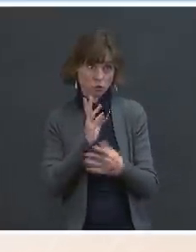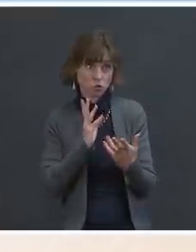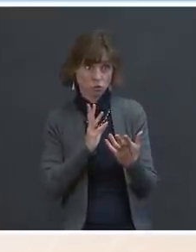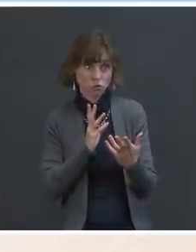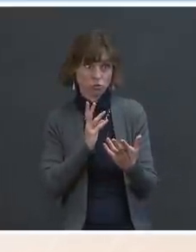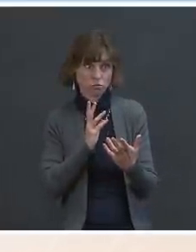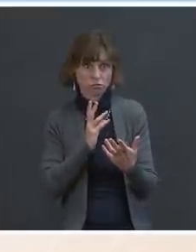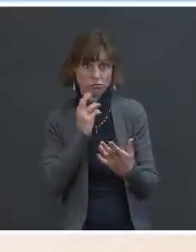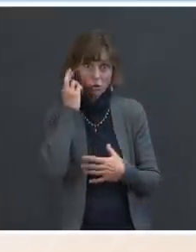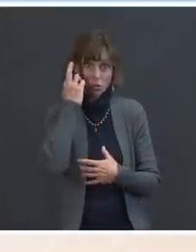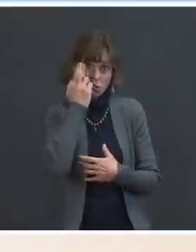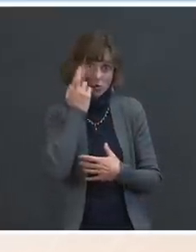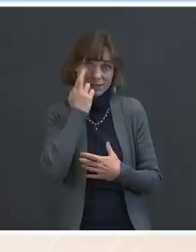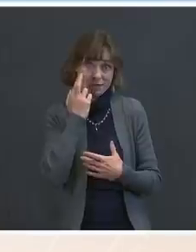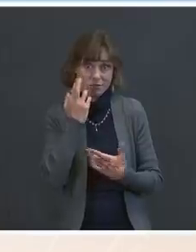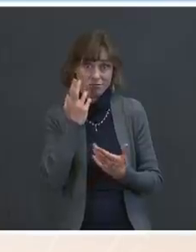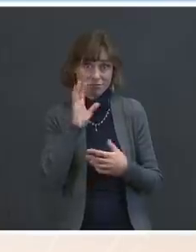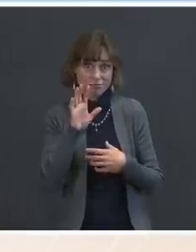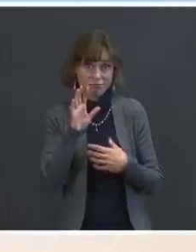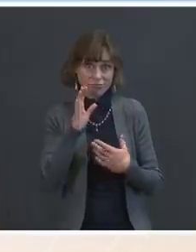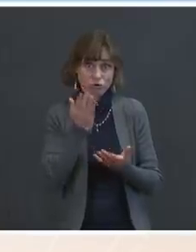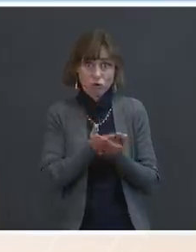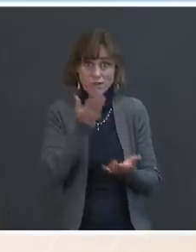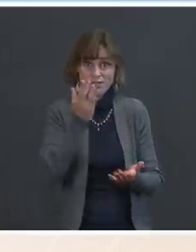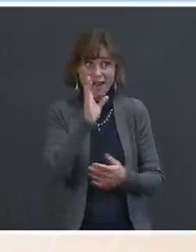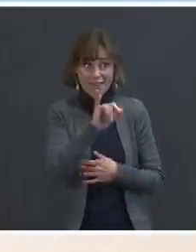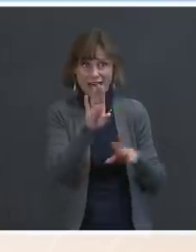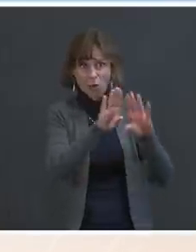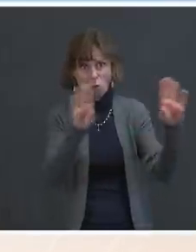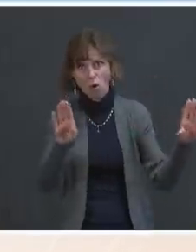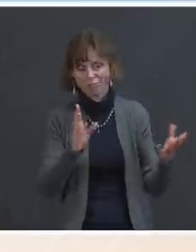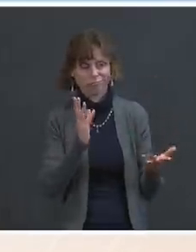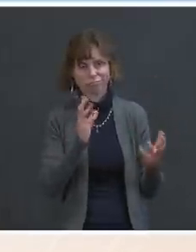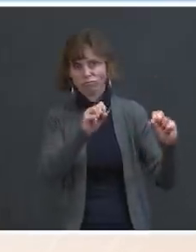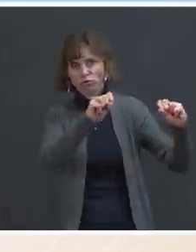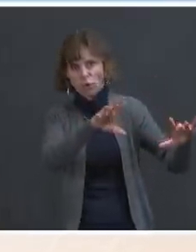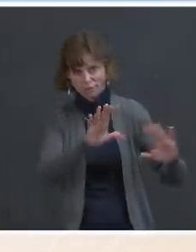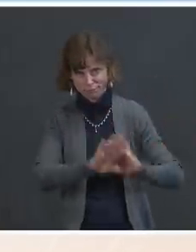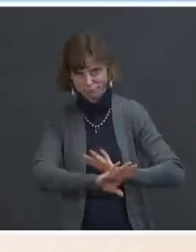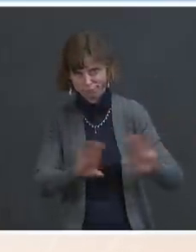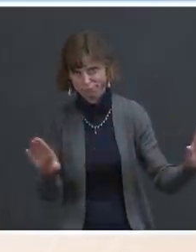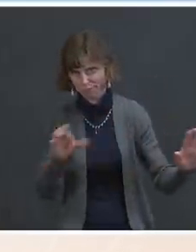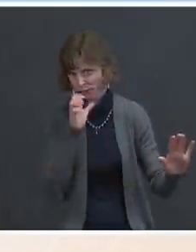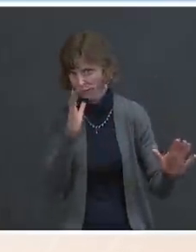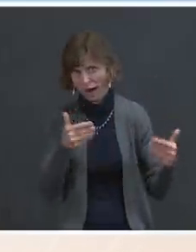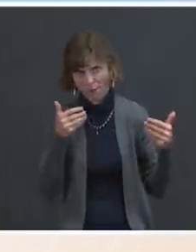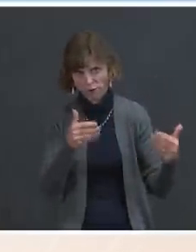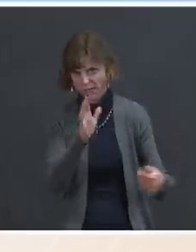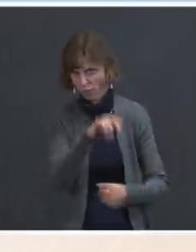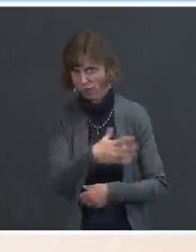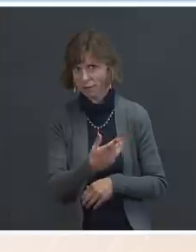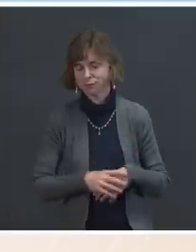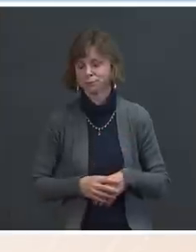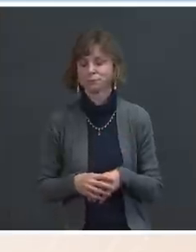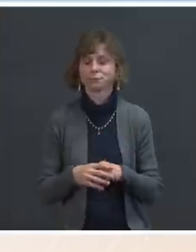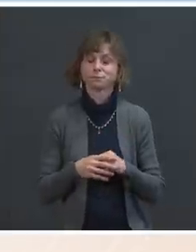and obviously not proceeding with it. The exact legal requirements and where that --